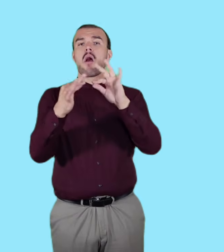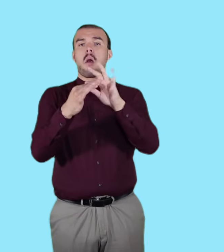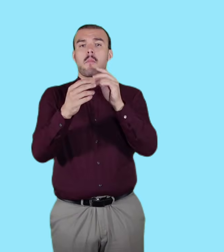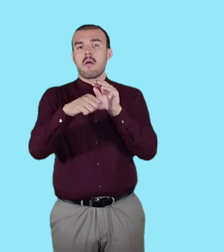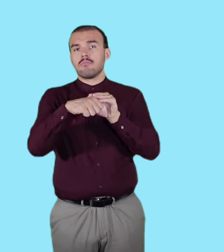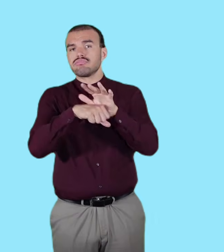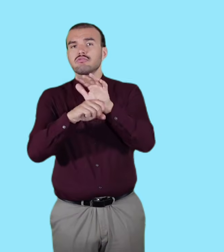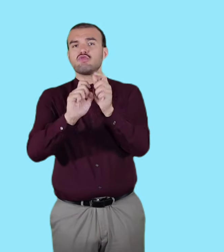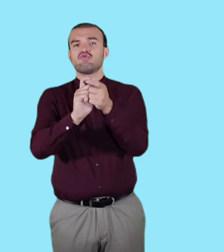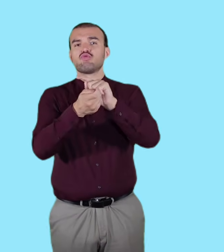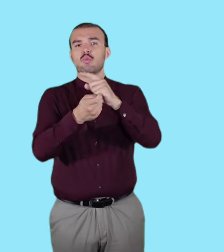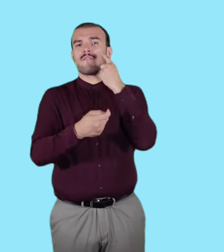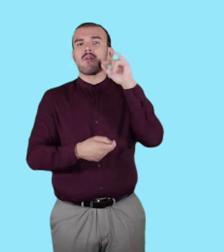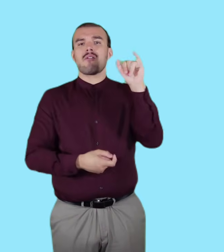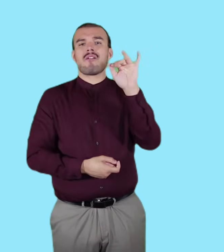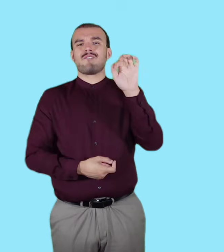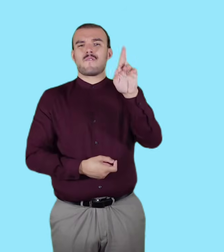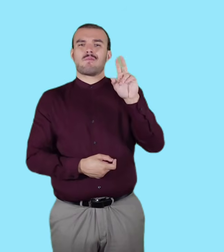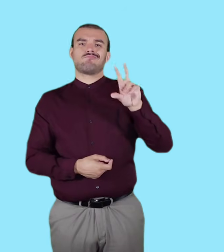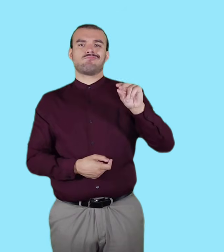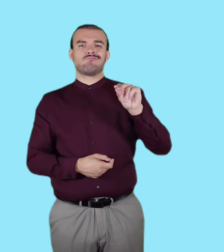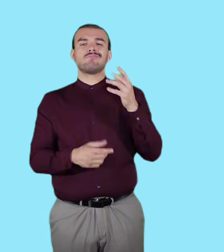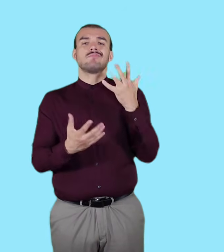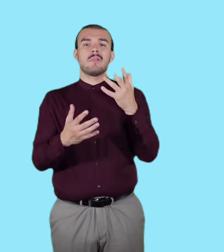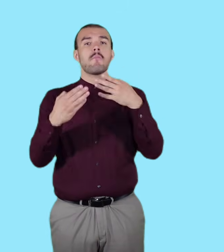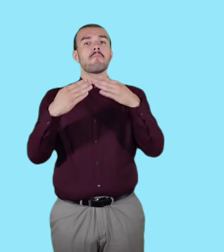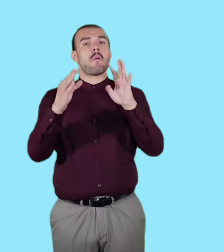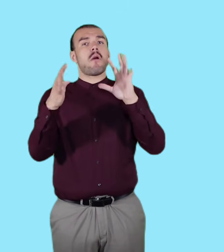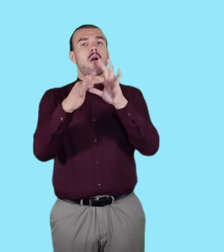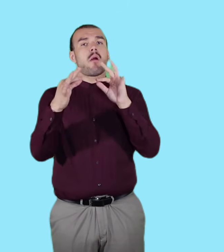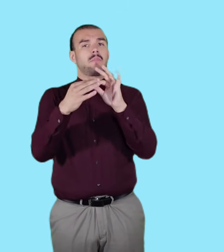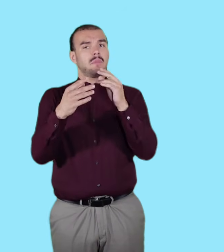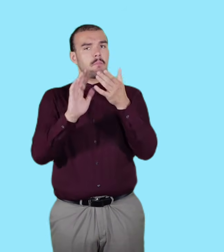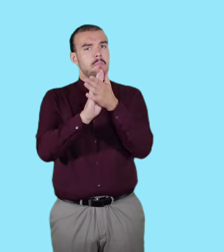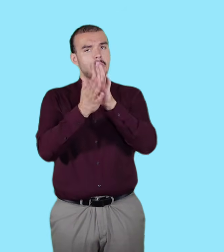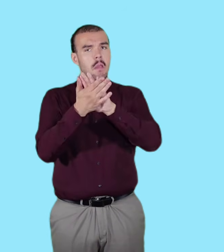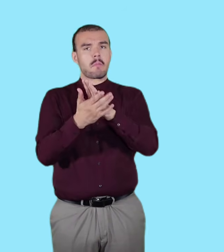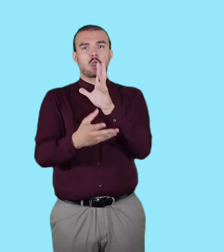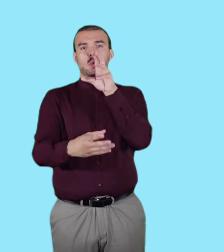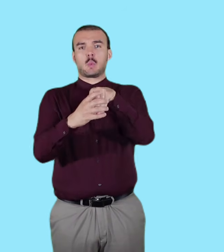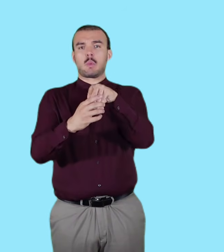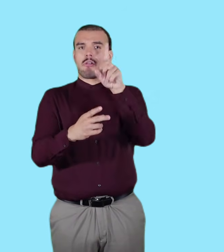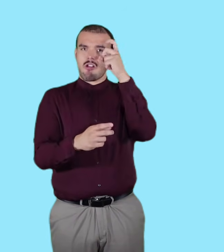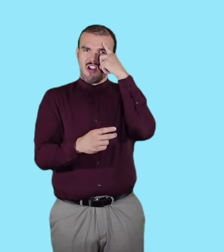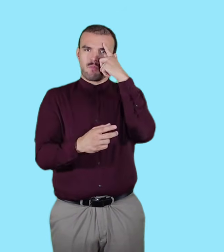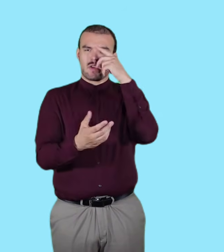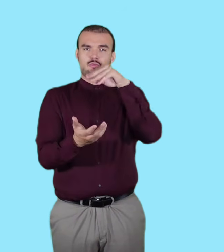to changes in the IFR, public comments do become part of government records